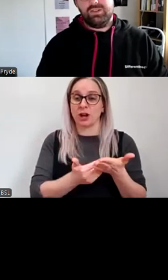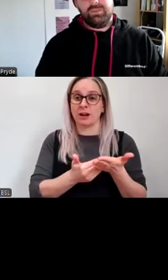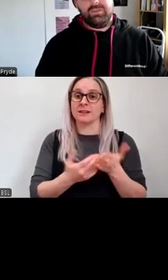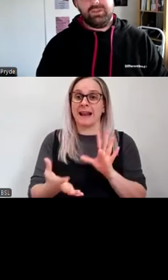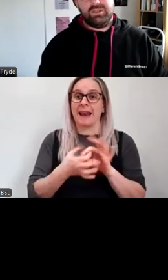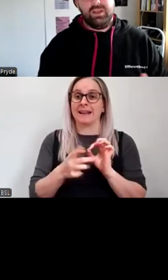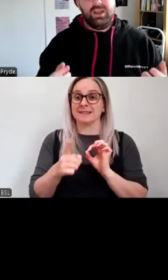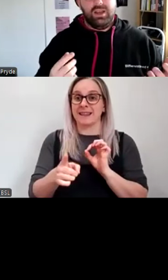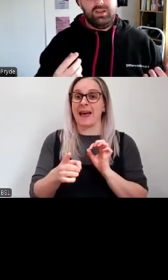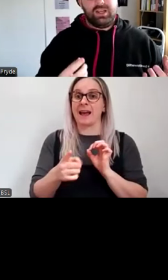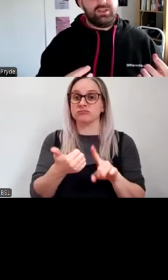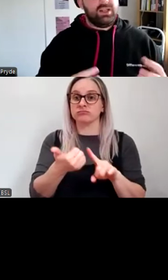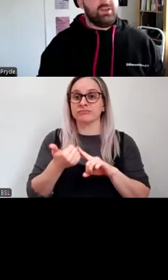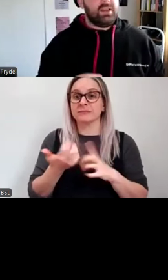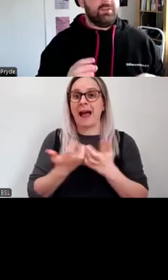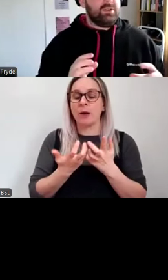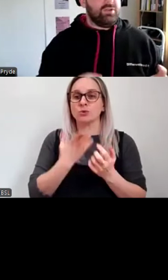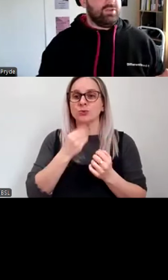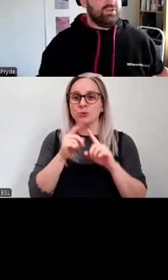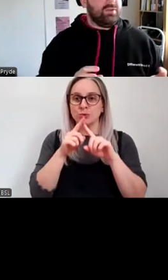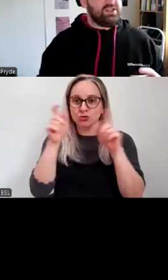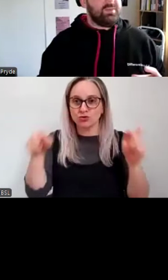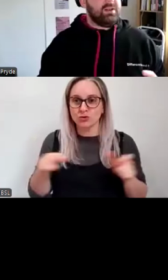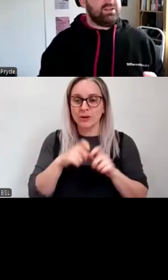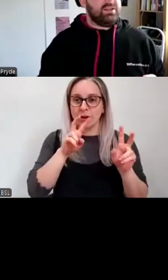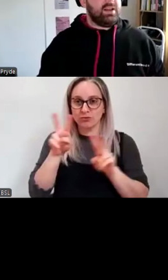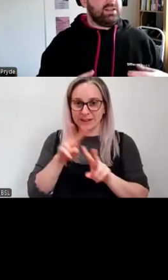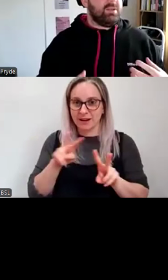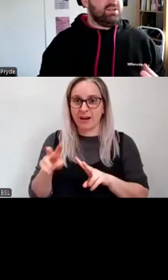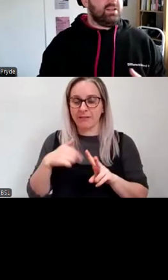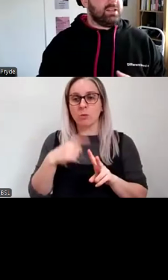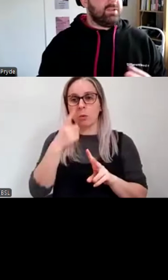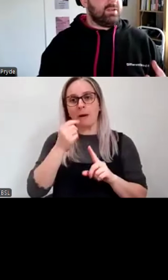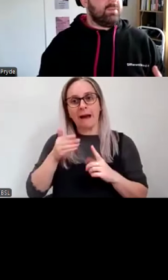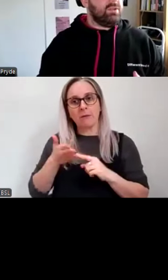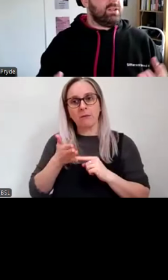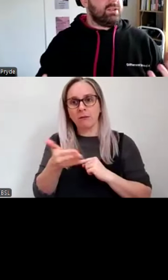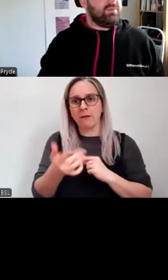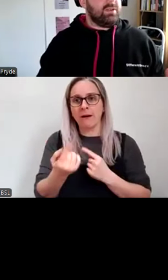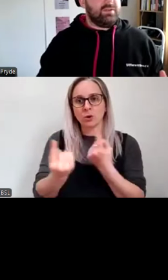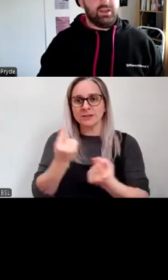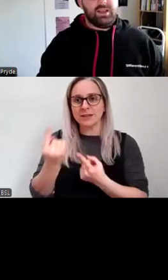You should be able to actually navigate for your own experiences and experience it as if it's someone using a screen reader.